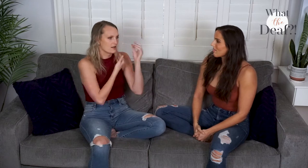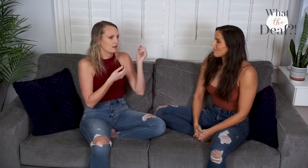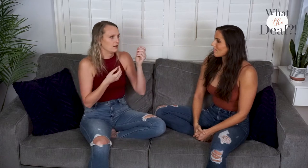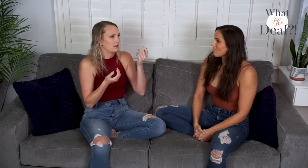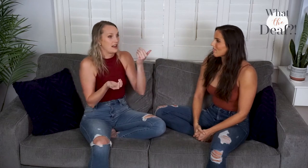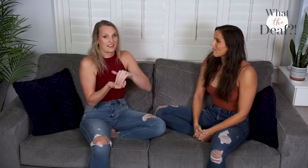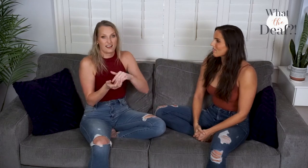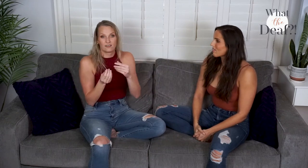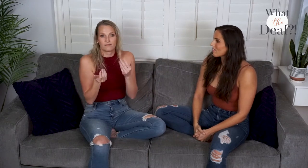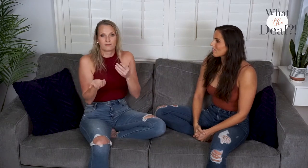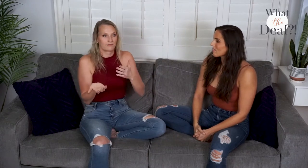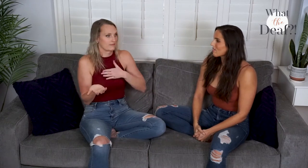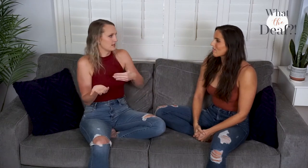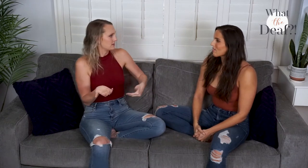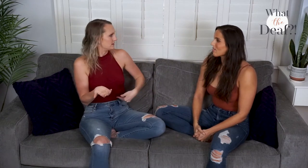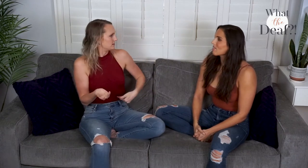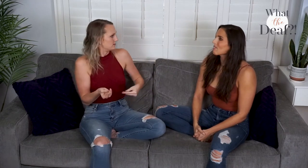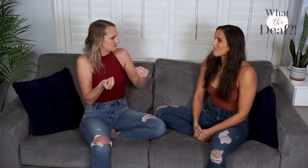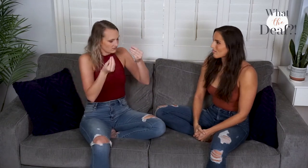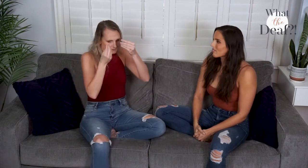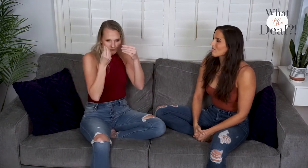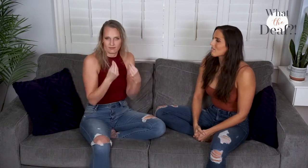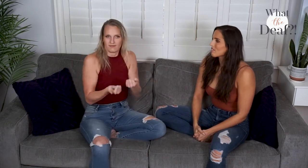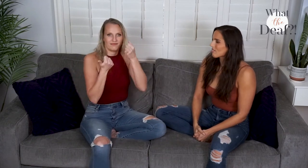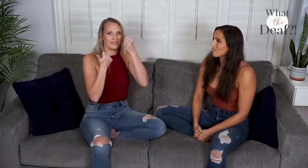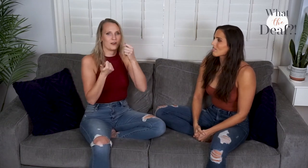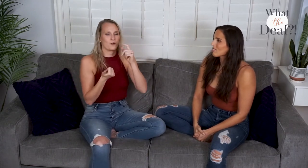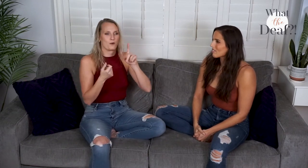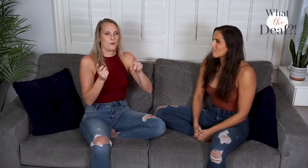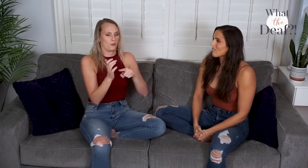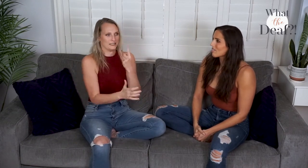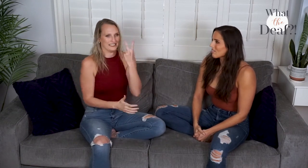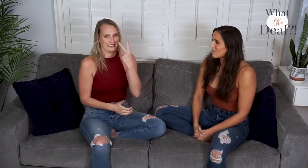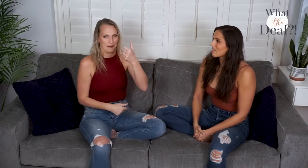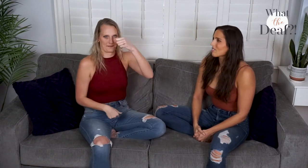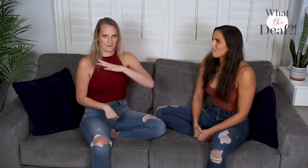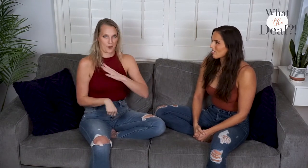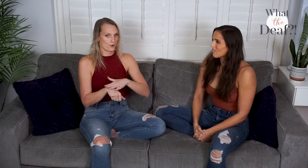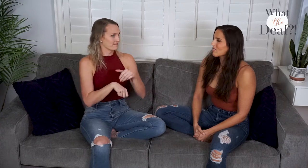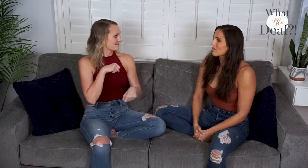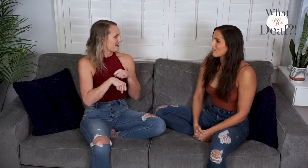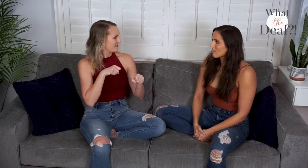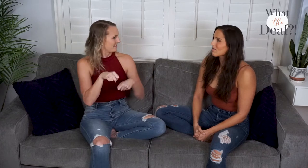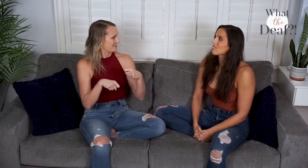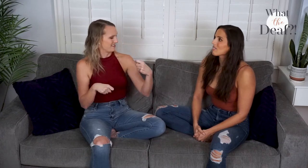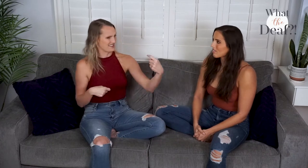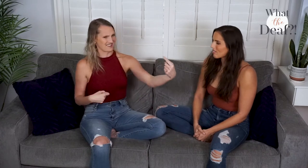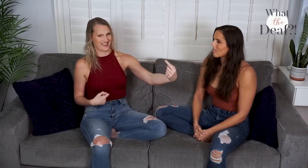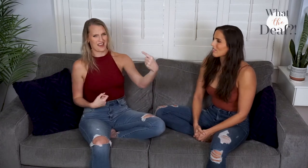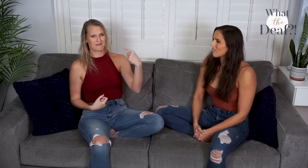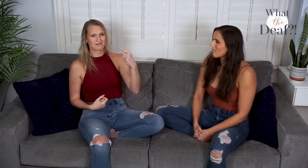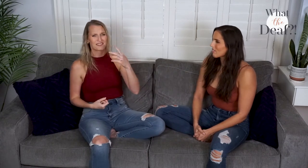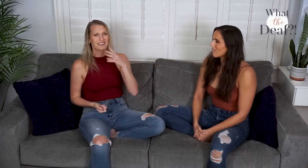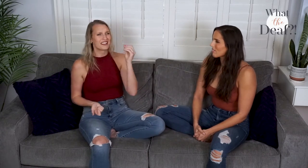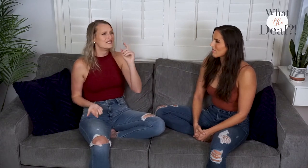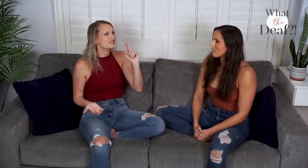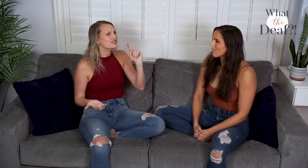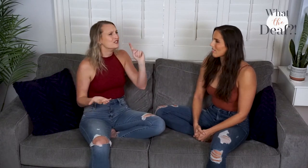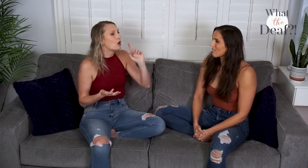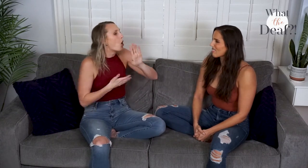and we parked, and again my gut instinct quickly kicked in once I saw this male on a bike coming towards our direction.